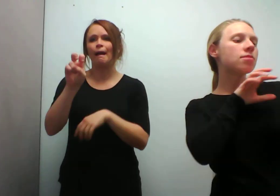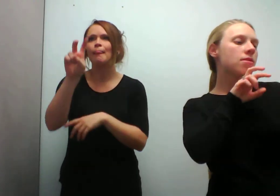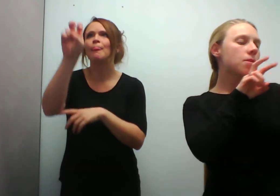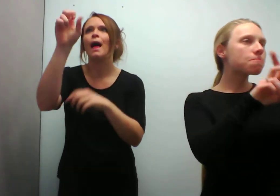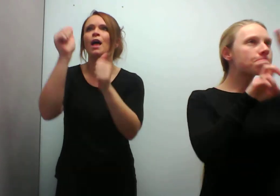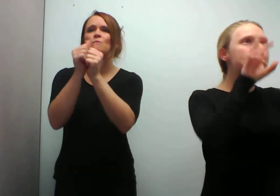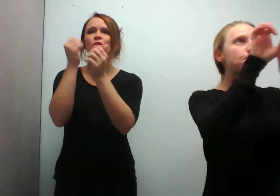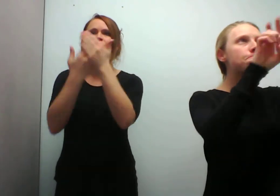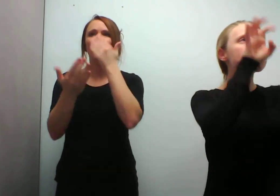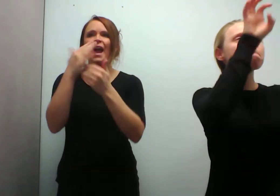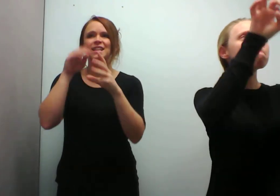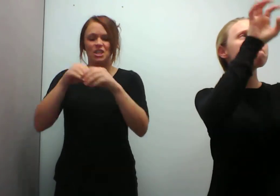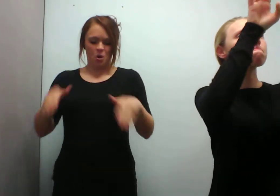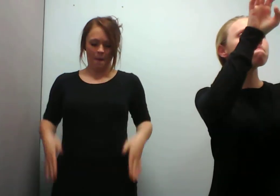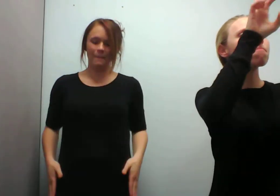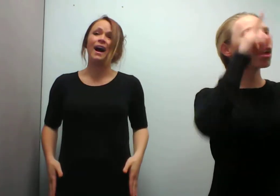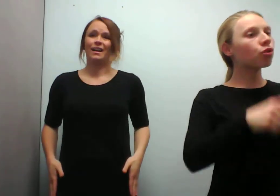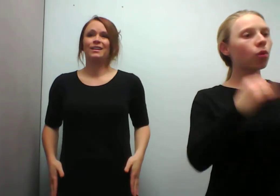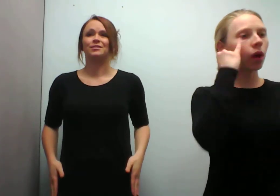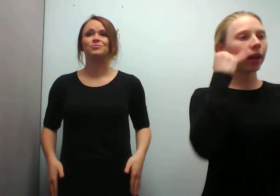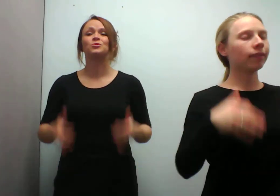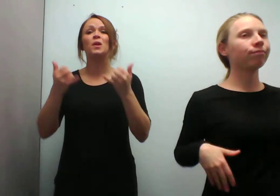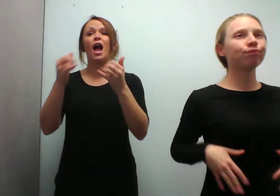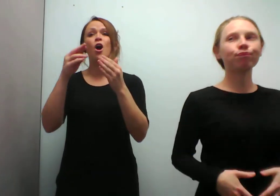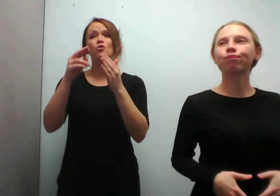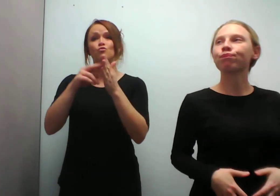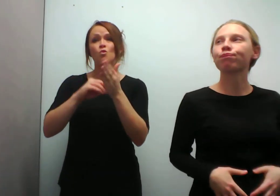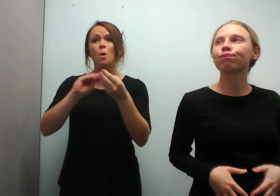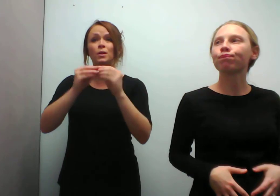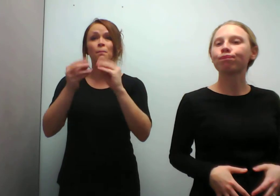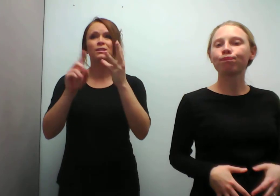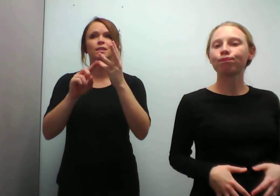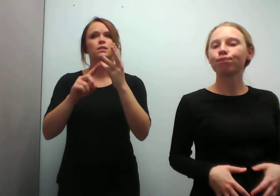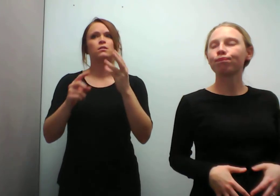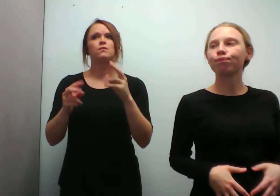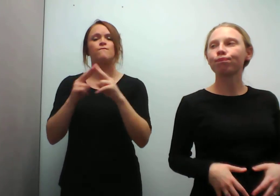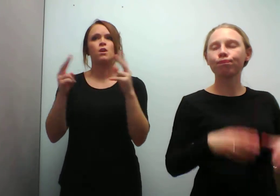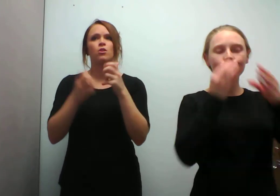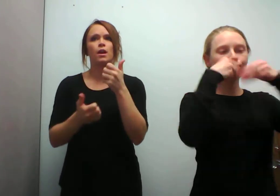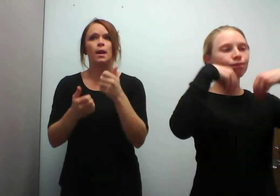That takes me to rule number six which is a very important rule and its about giving back